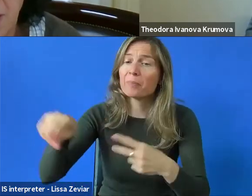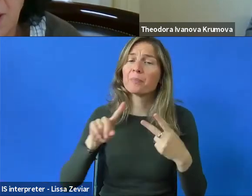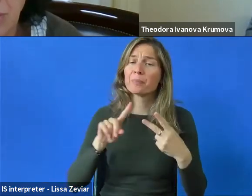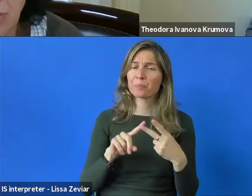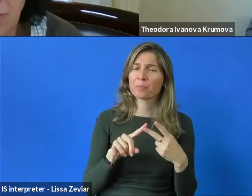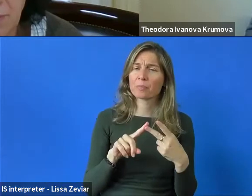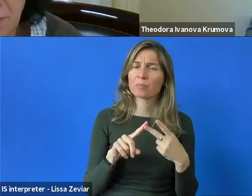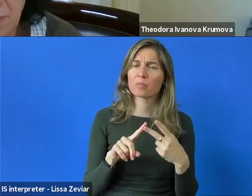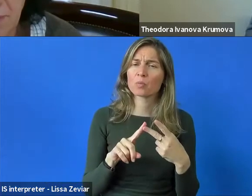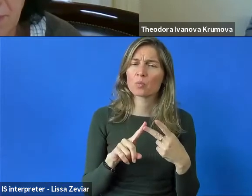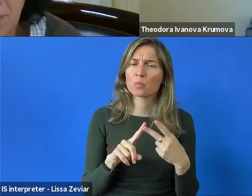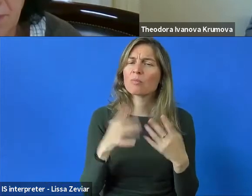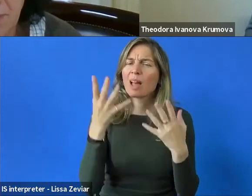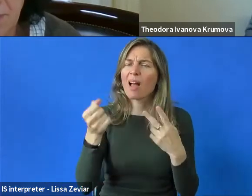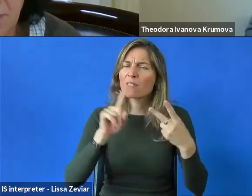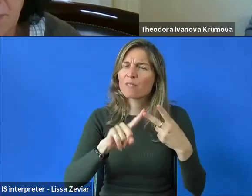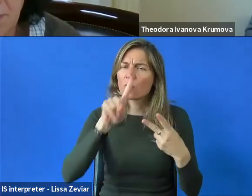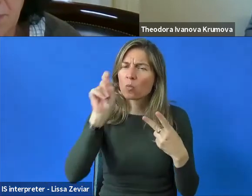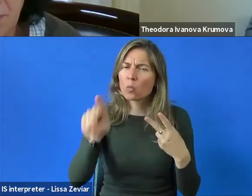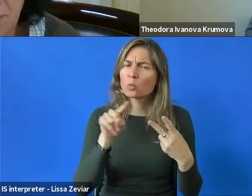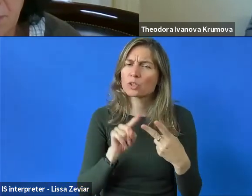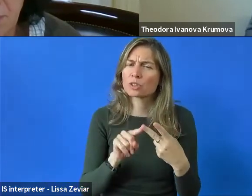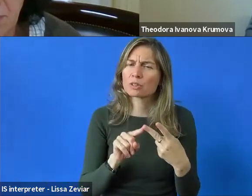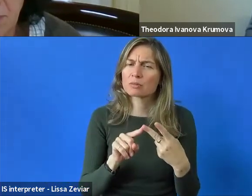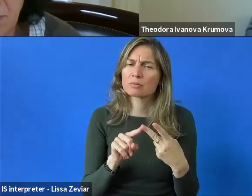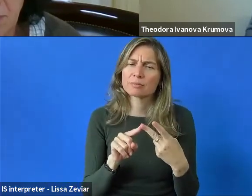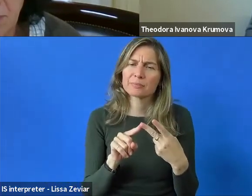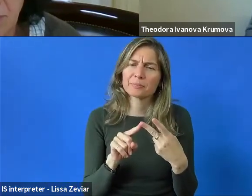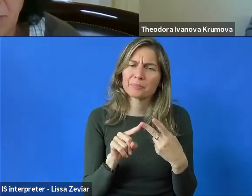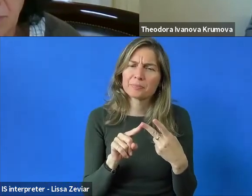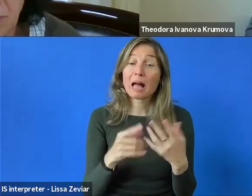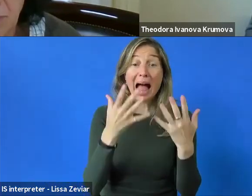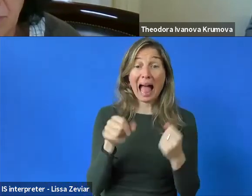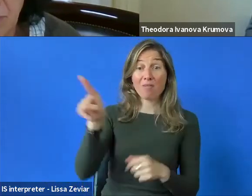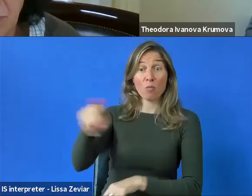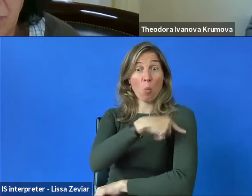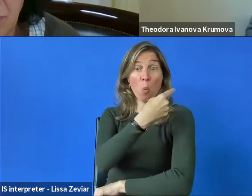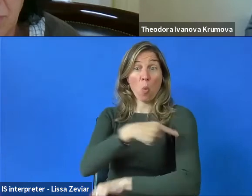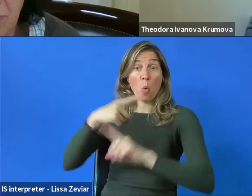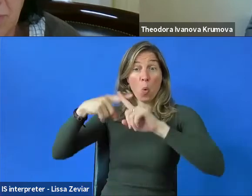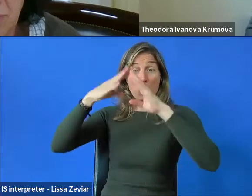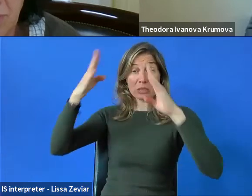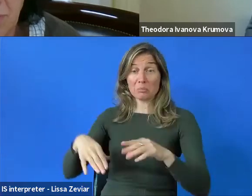Then we have a third question about the standards